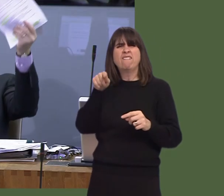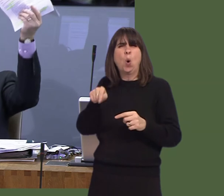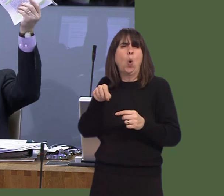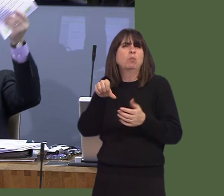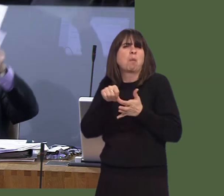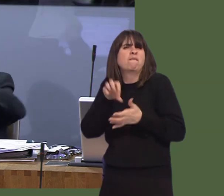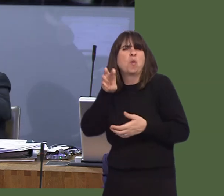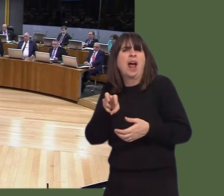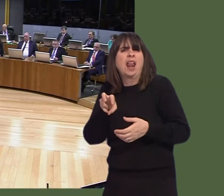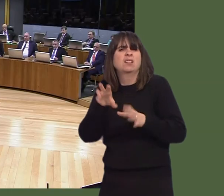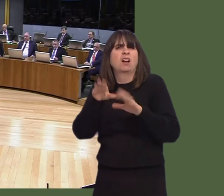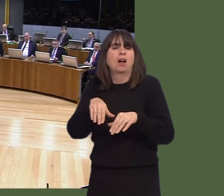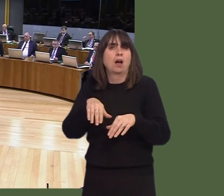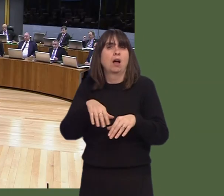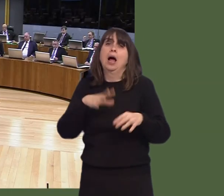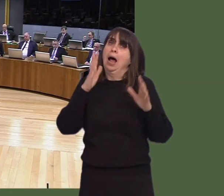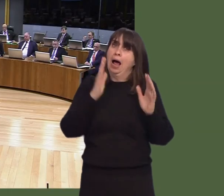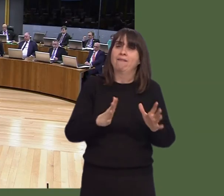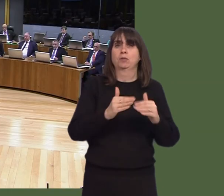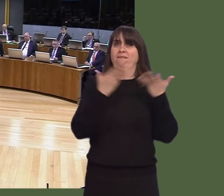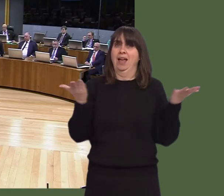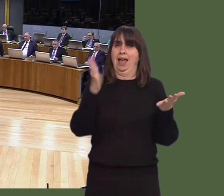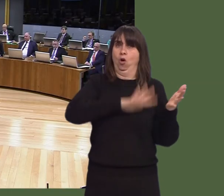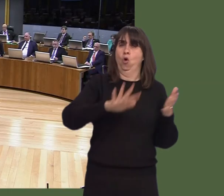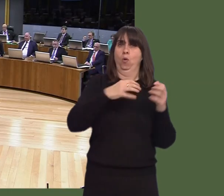looking at a new market beyond the traditional southern European market.